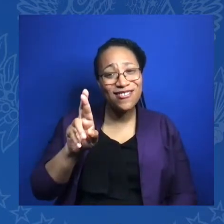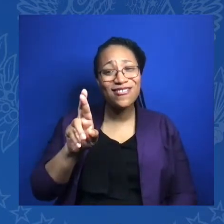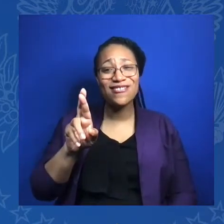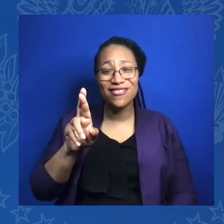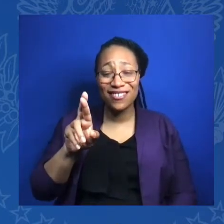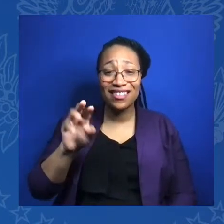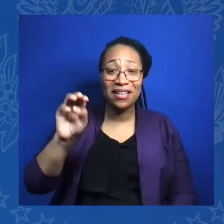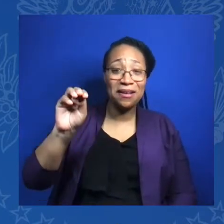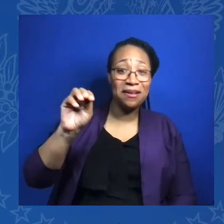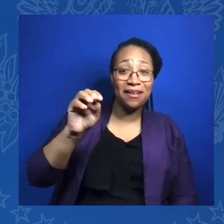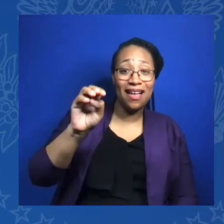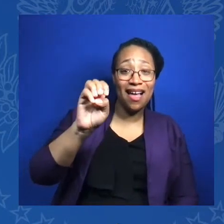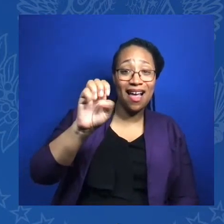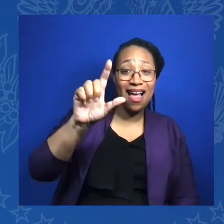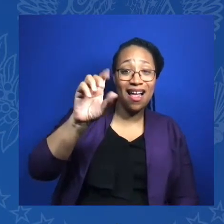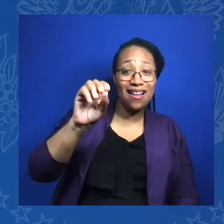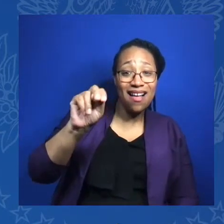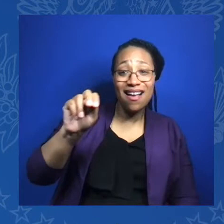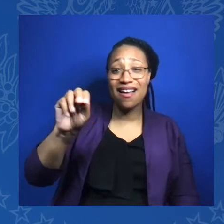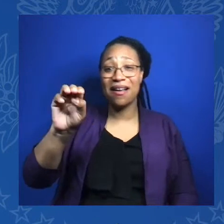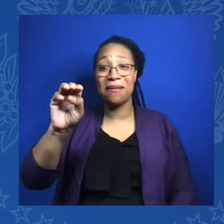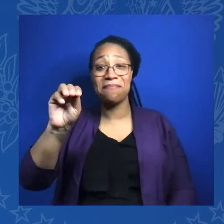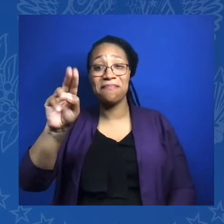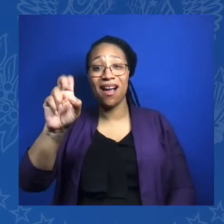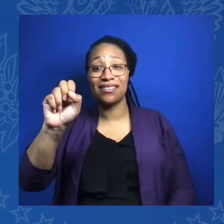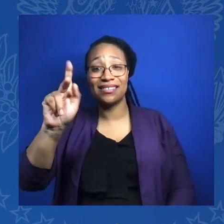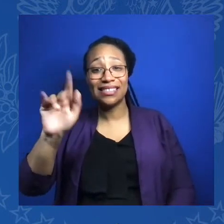Well, the best way to make NPR go away is for Elon Musk to buy it.